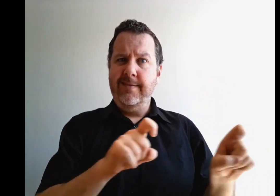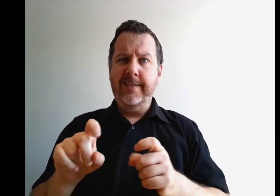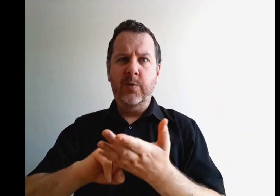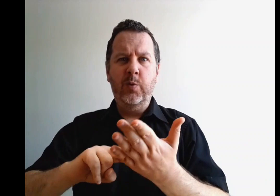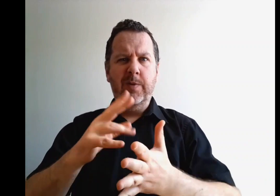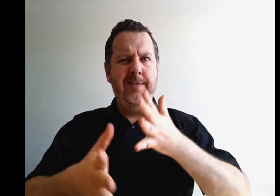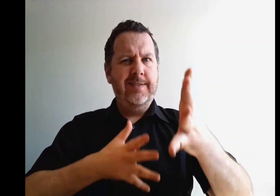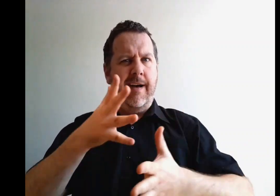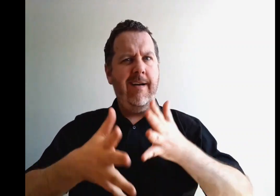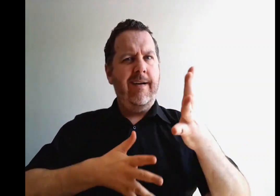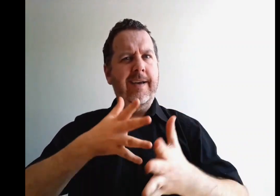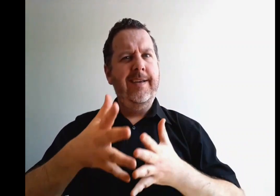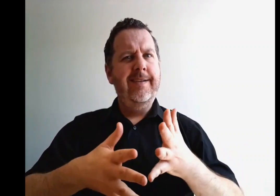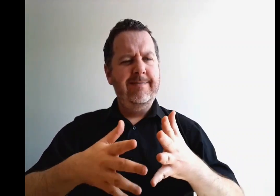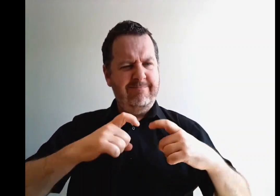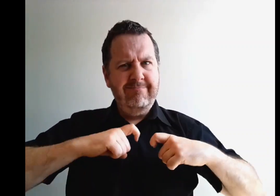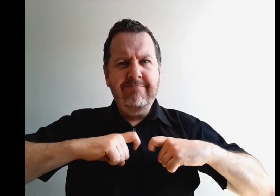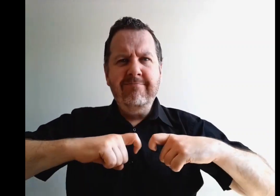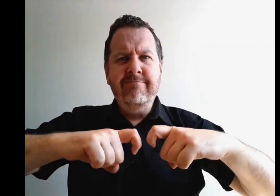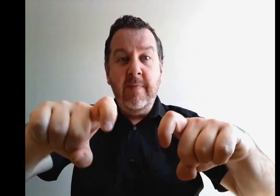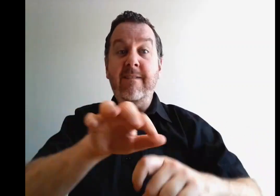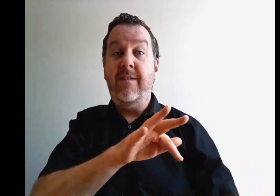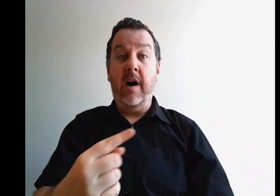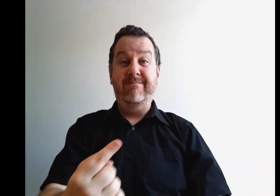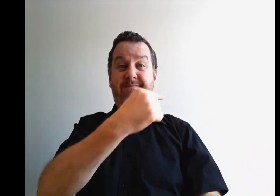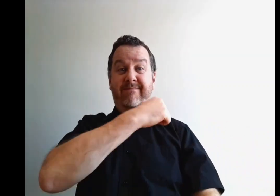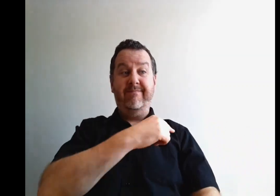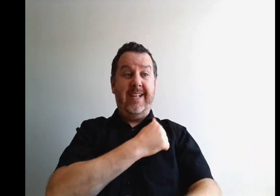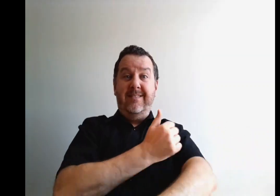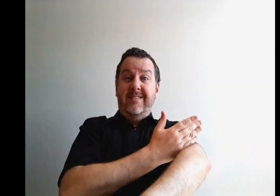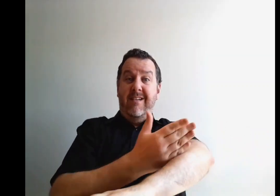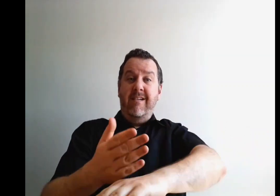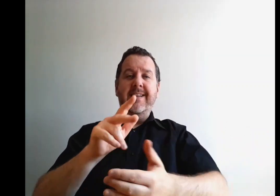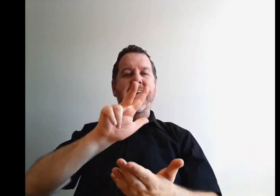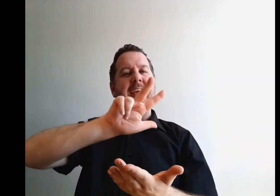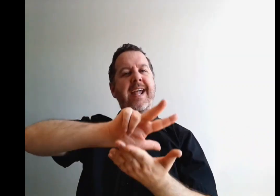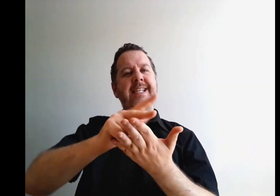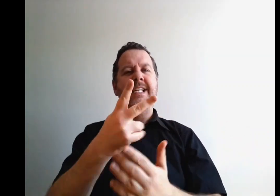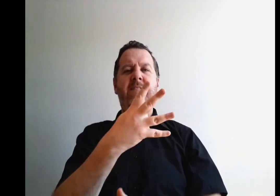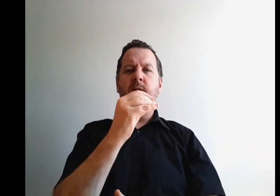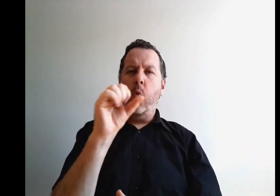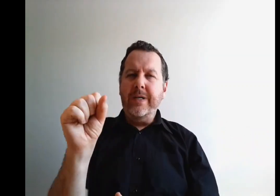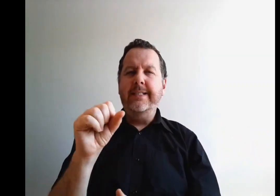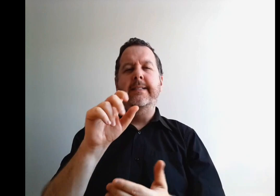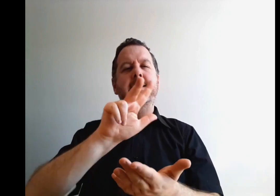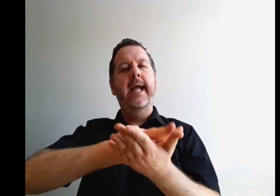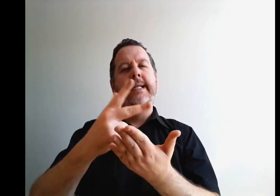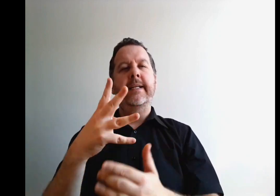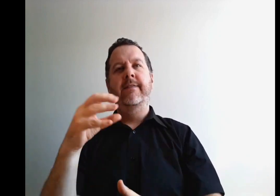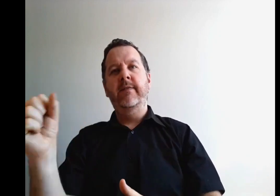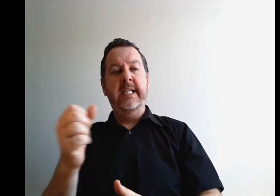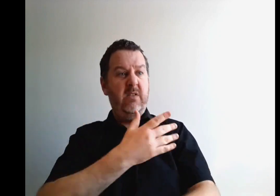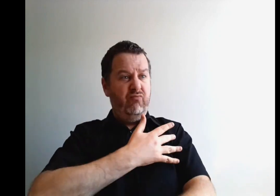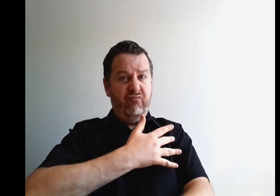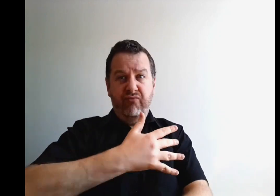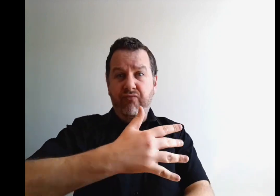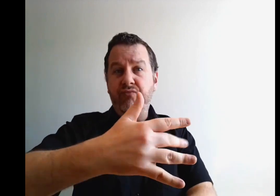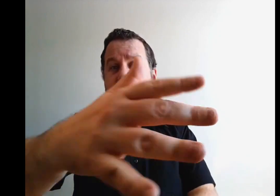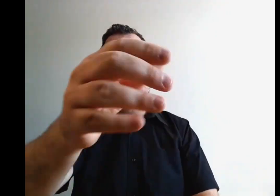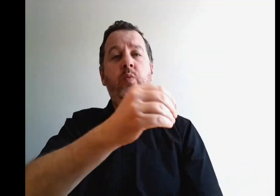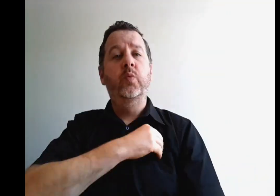used sign language in the schools ever since they were established in the 1840s and 1850s, up to the 1950s.